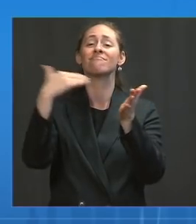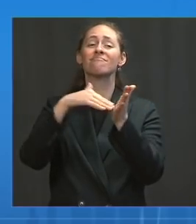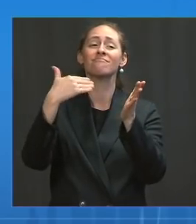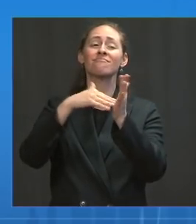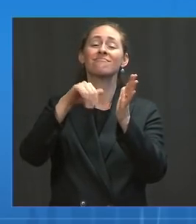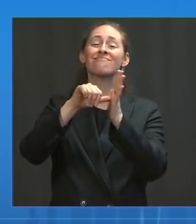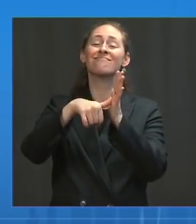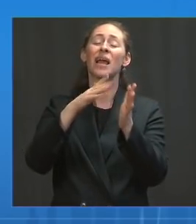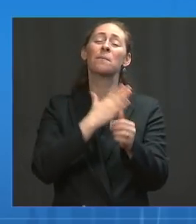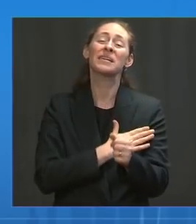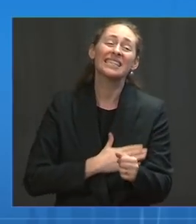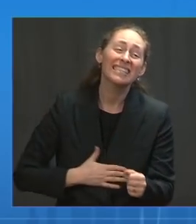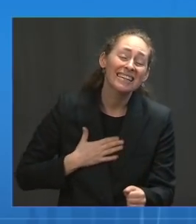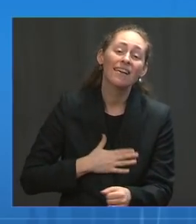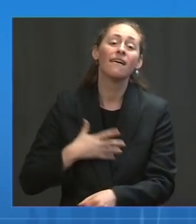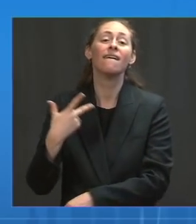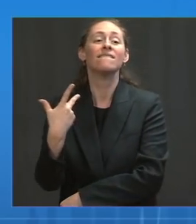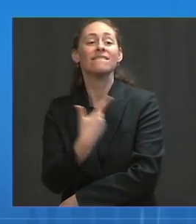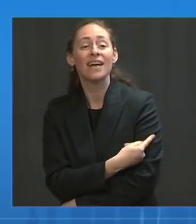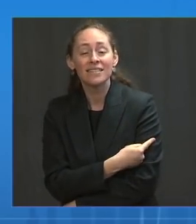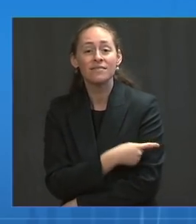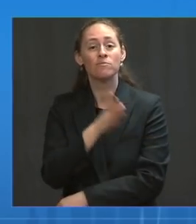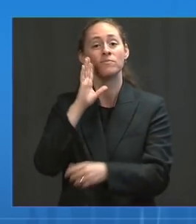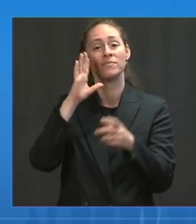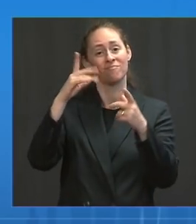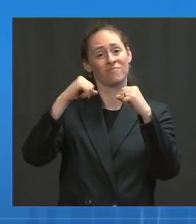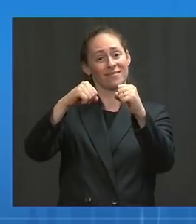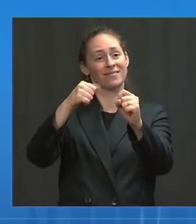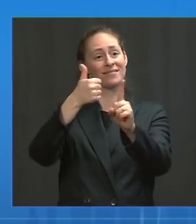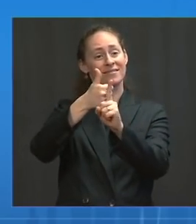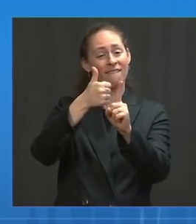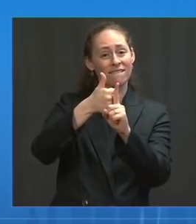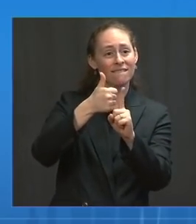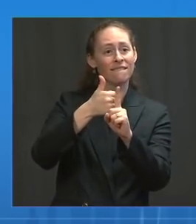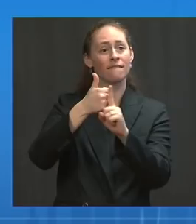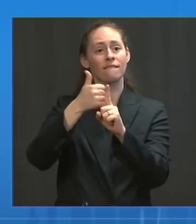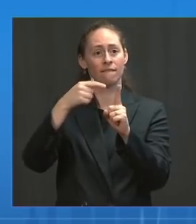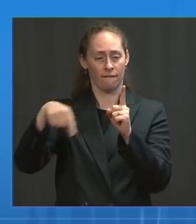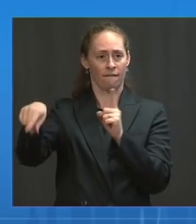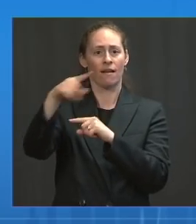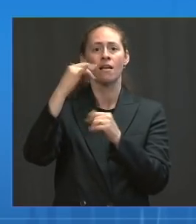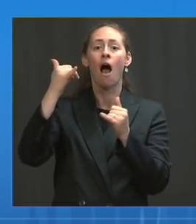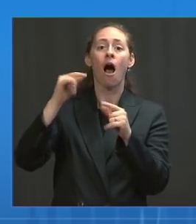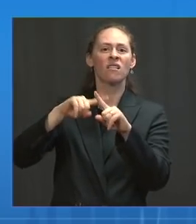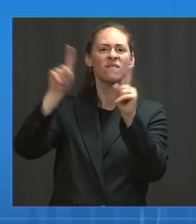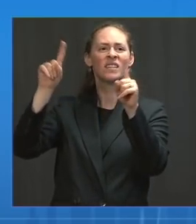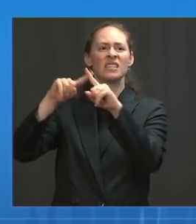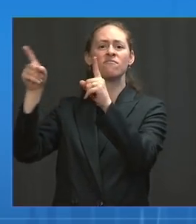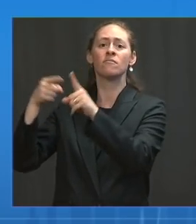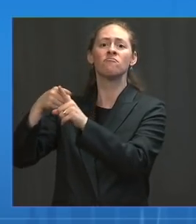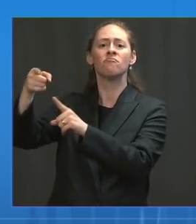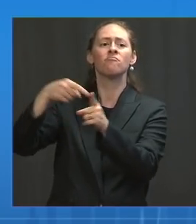It will protect you against the surging of the delta variant. Let me now hand it over to Dr. Nunez-Smith.